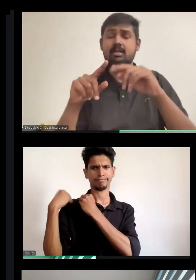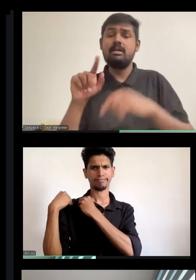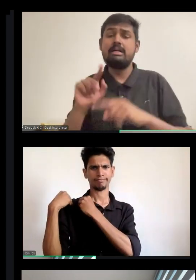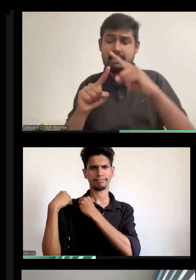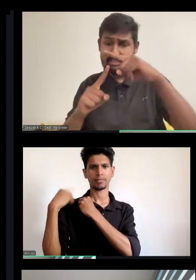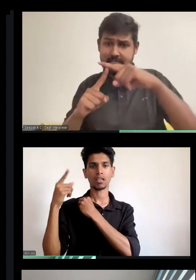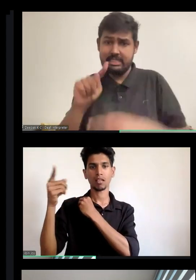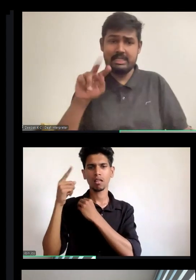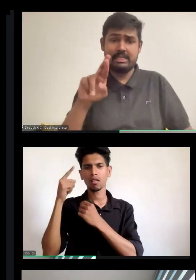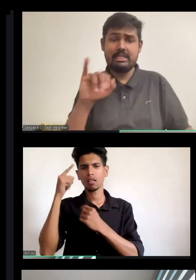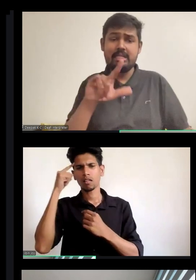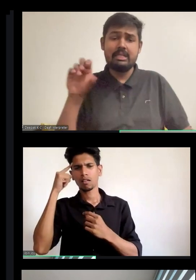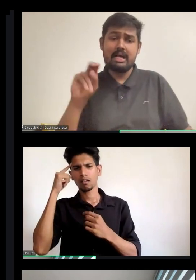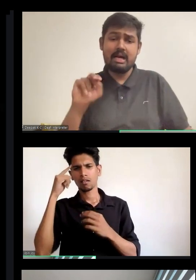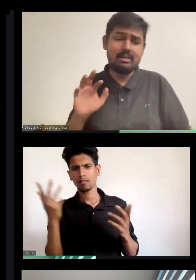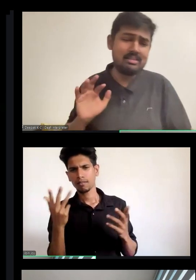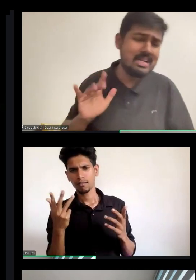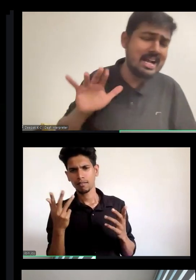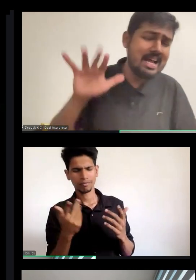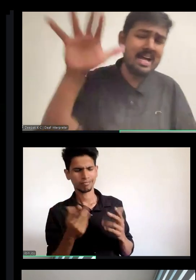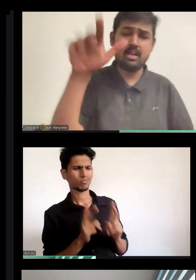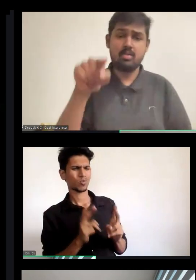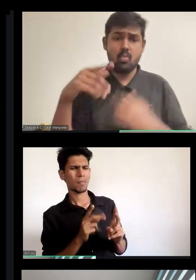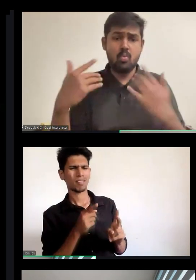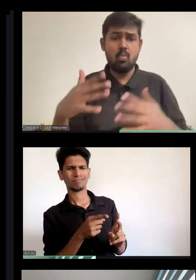compliance to long-term strategic investment and commitment.